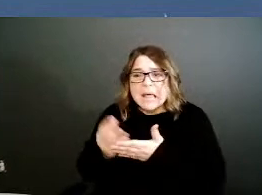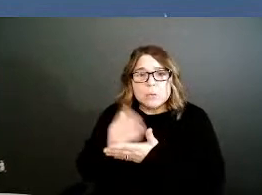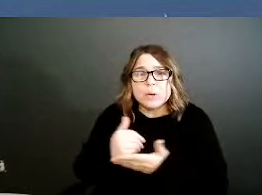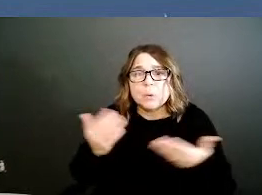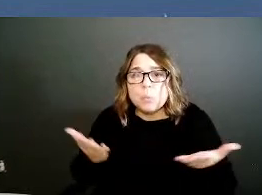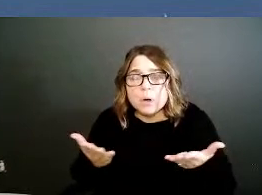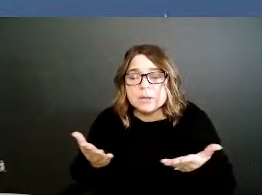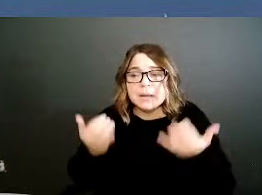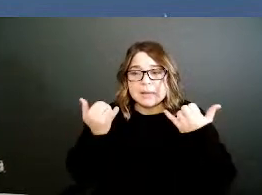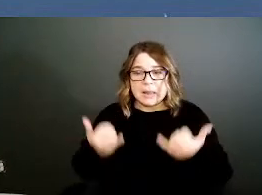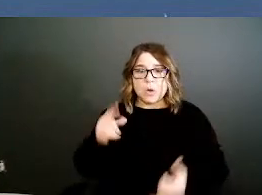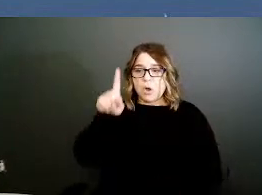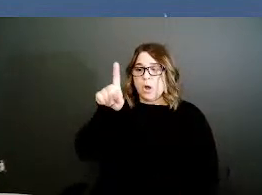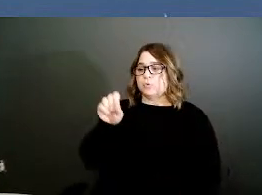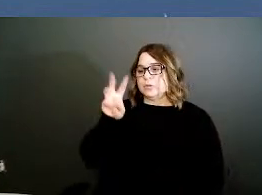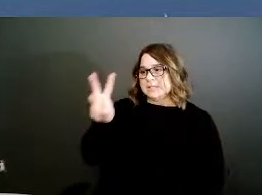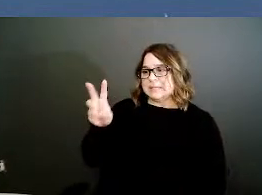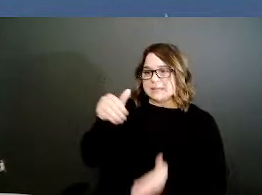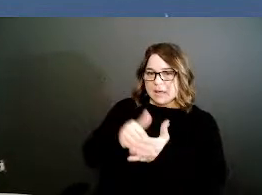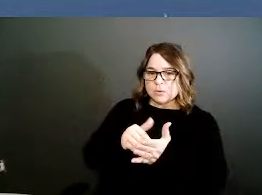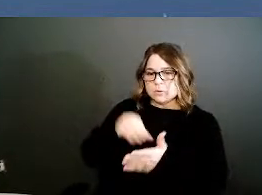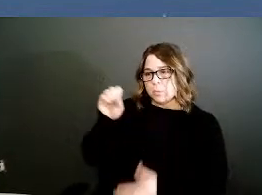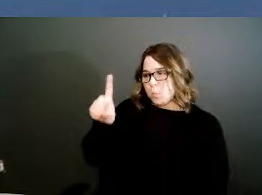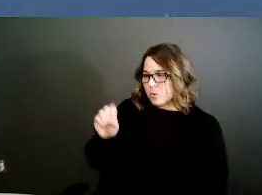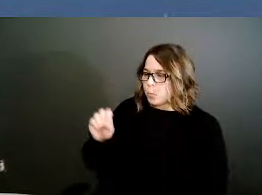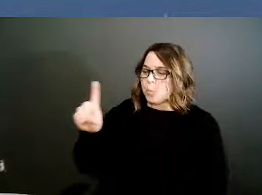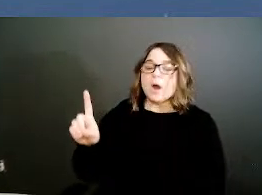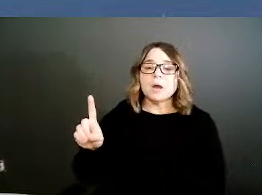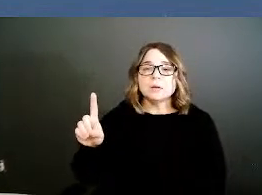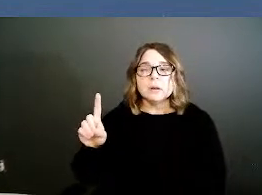IT'S NOW AT $106,101, AND THE PROPOSED 2% INCREASE WOULD BRING IT TO